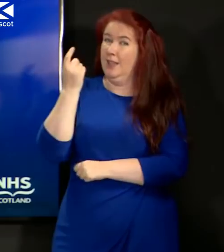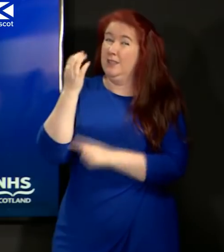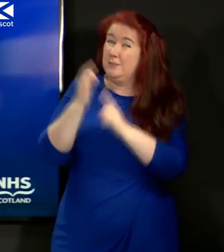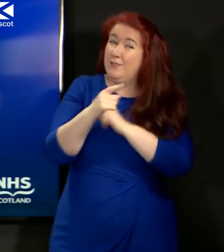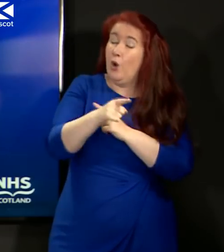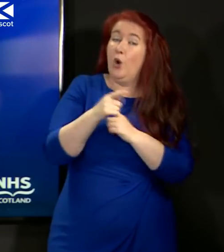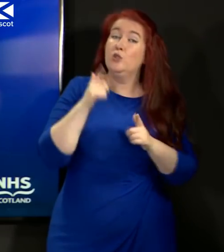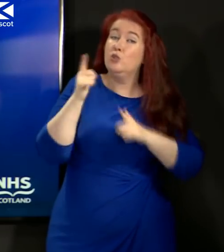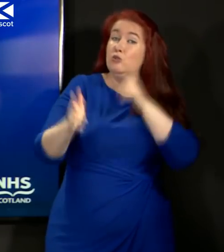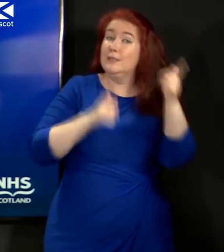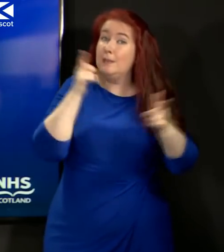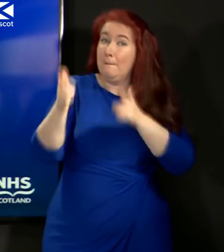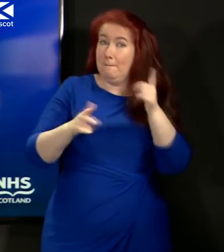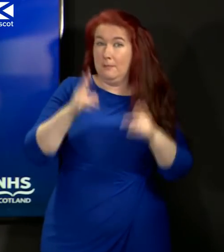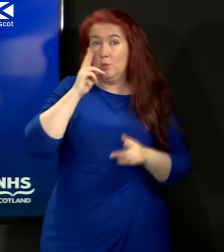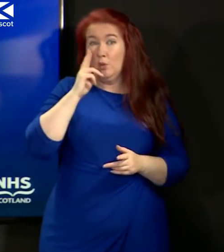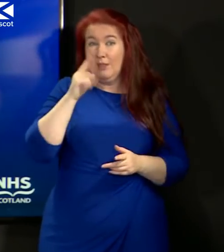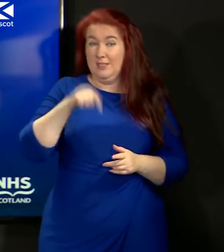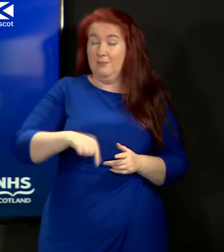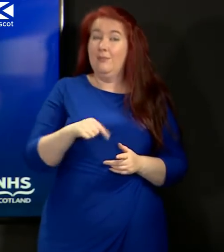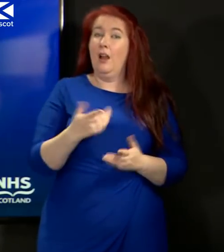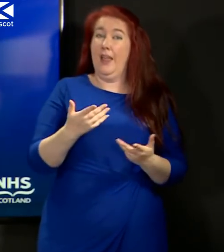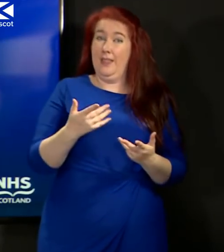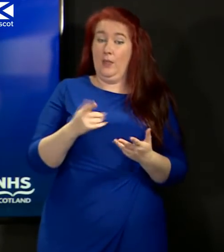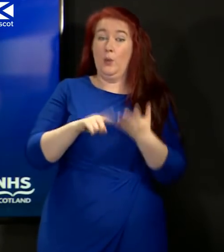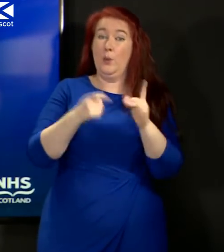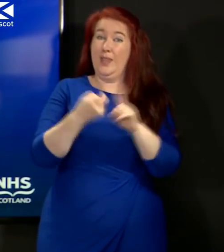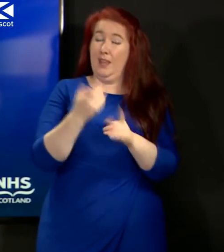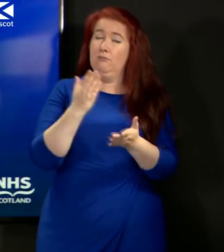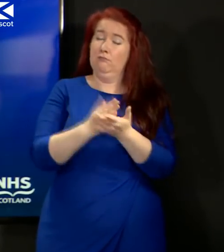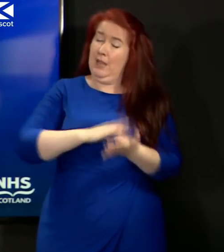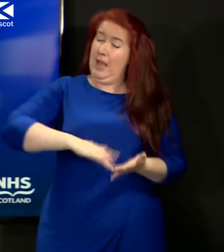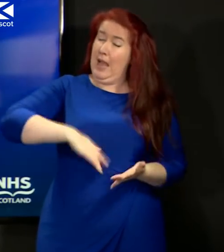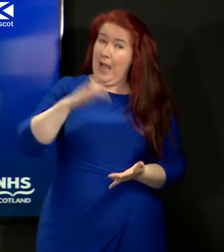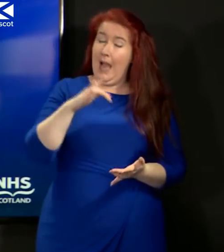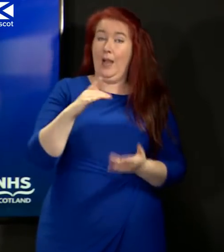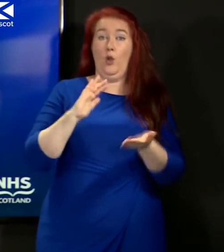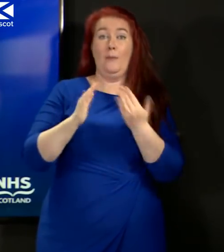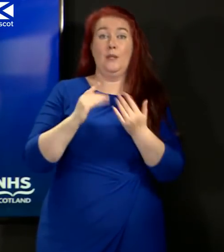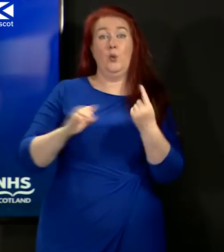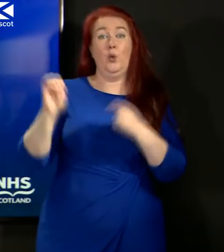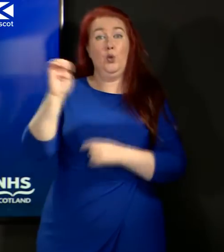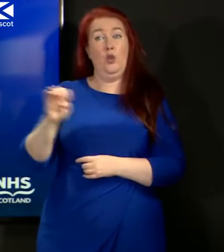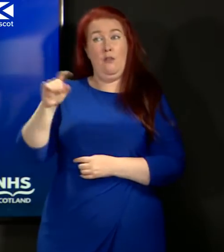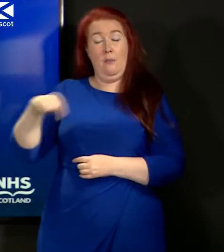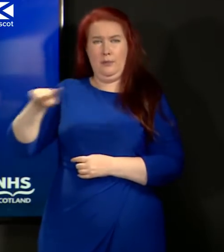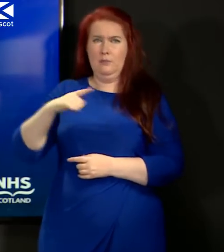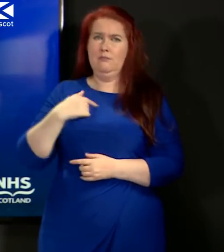tourism in the UK is one of the highest across Europe and that would provide an immediate